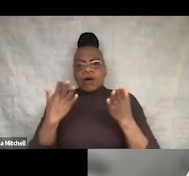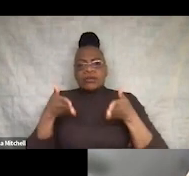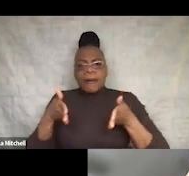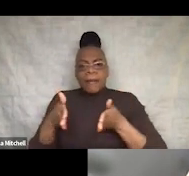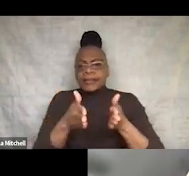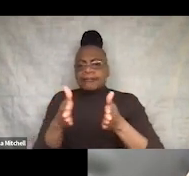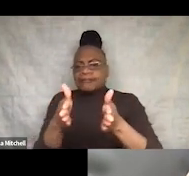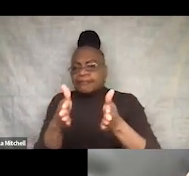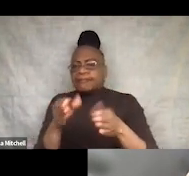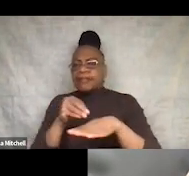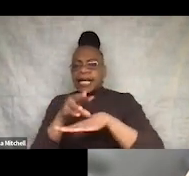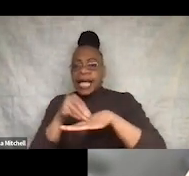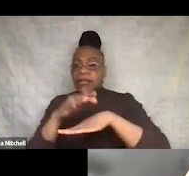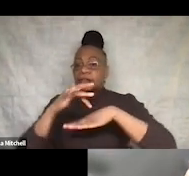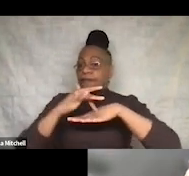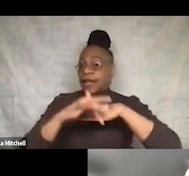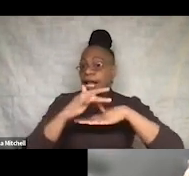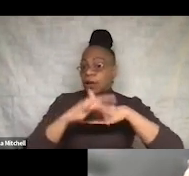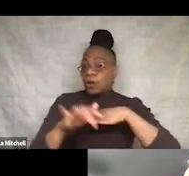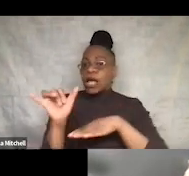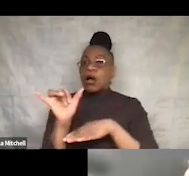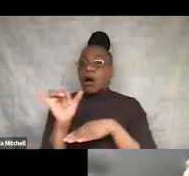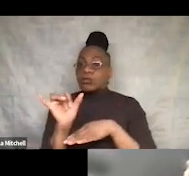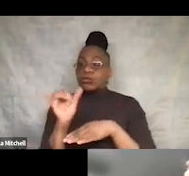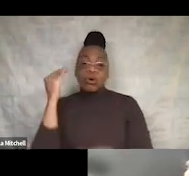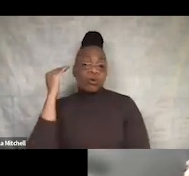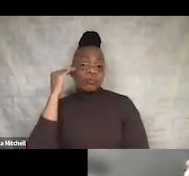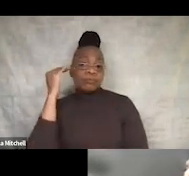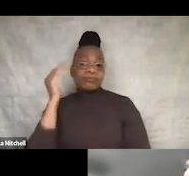and therapy is available. Knowing that different therapy